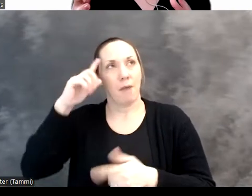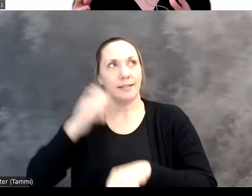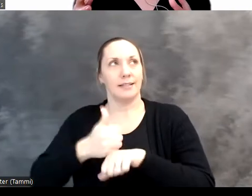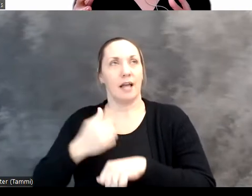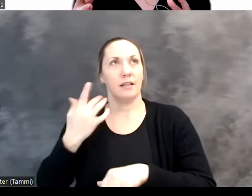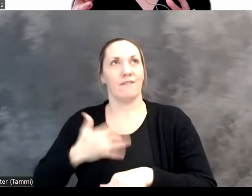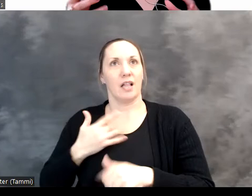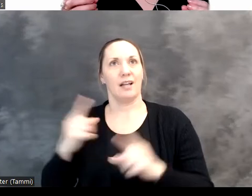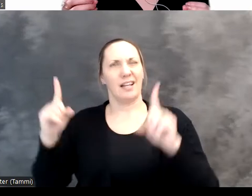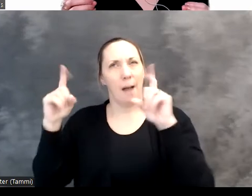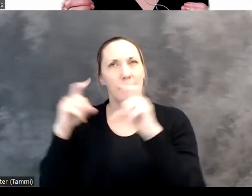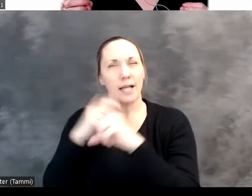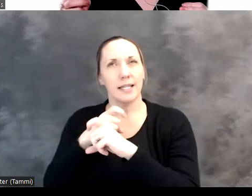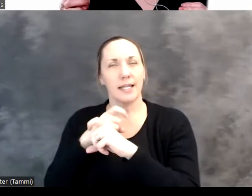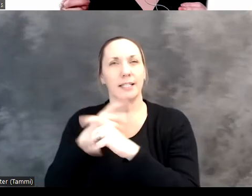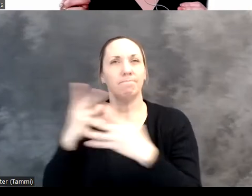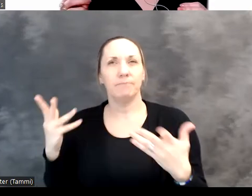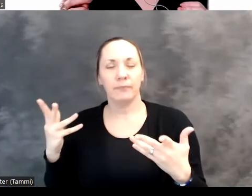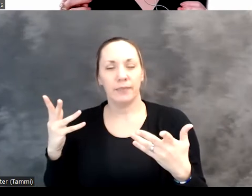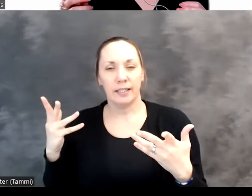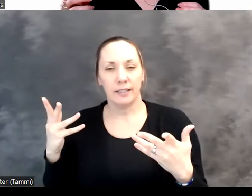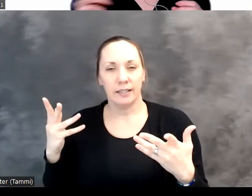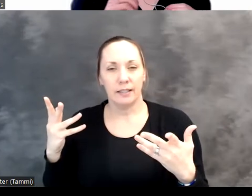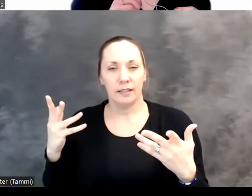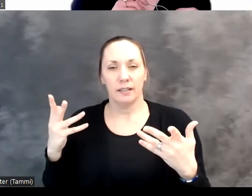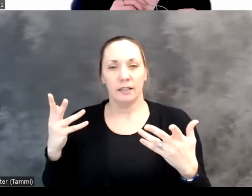in our understanding of disease or whatever that's being studied. I